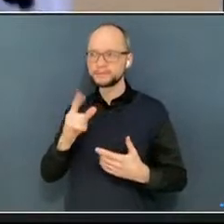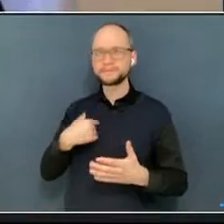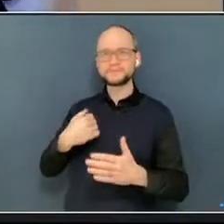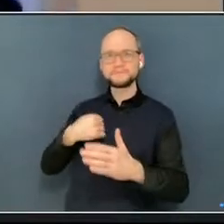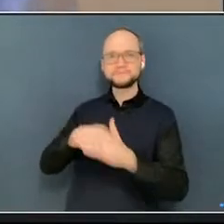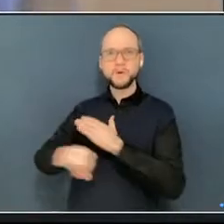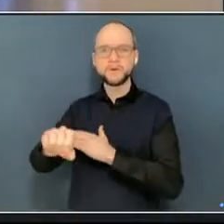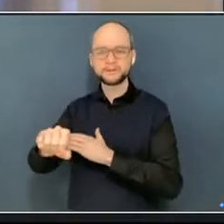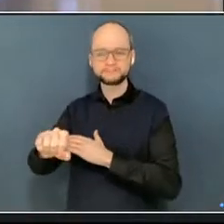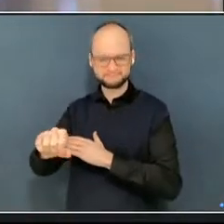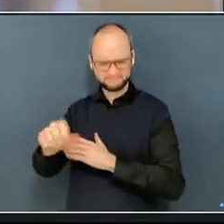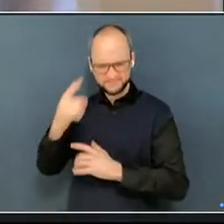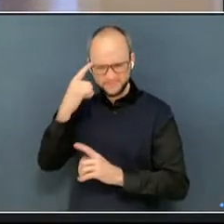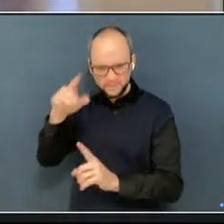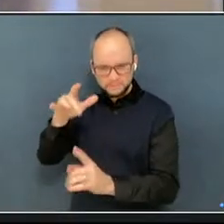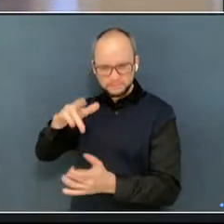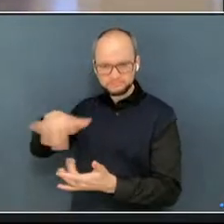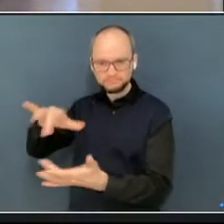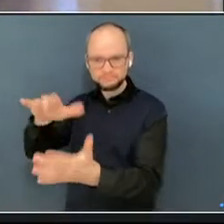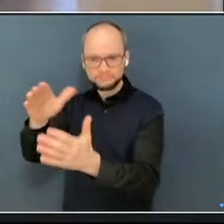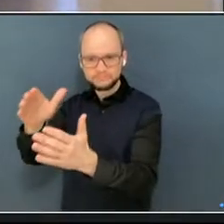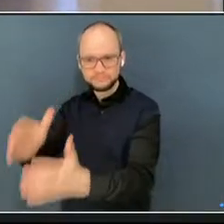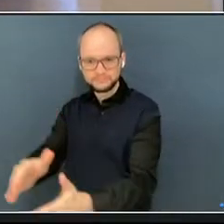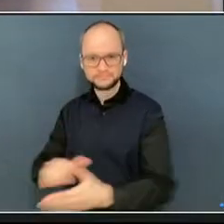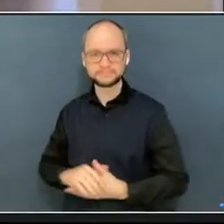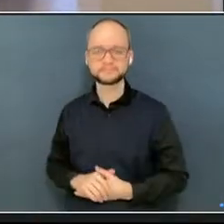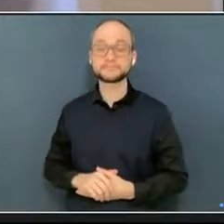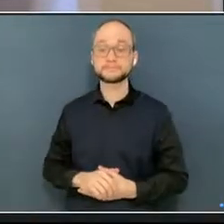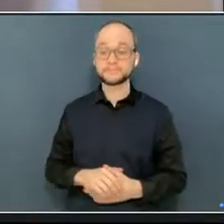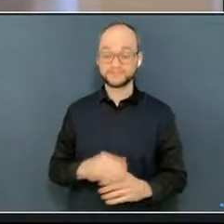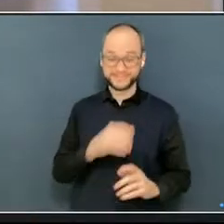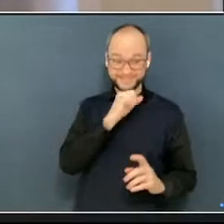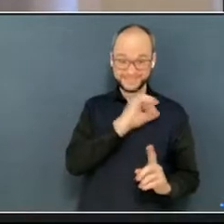From the time I was 7 until I reached the age of 18 I would be sent off to study with